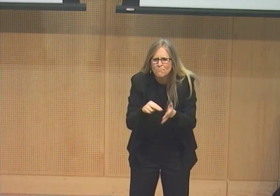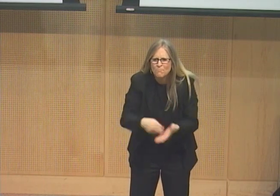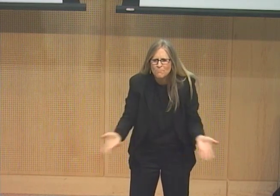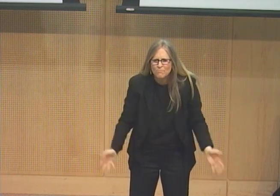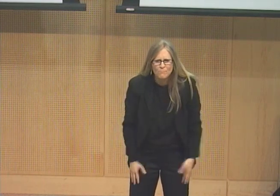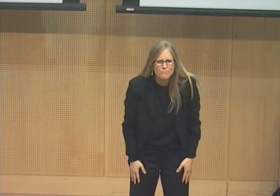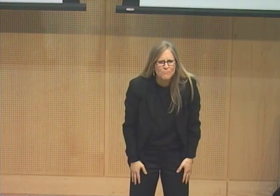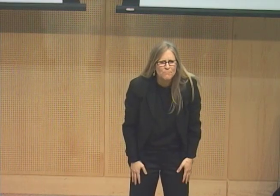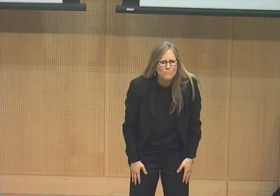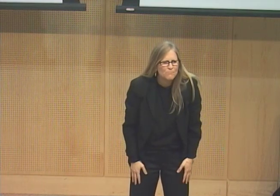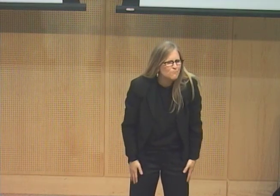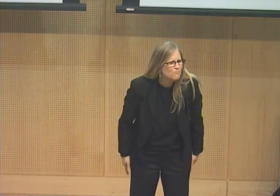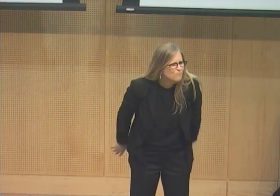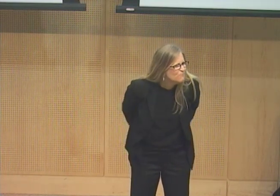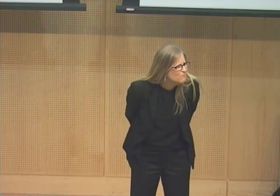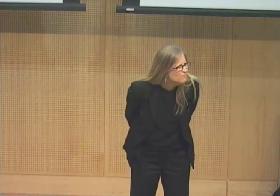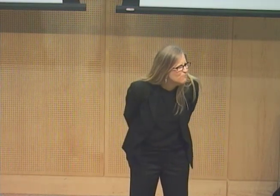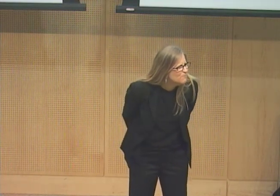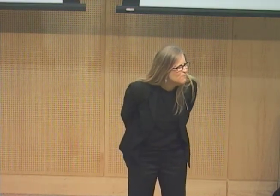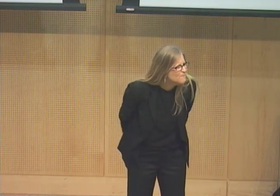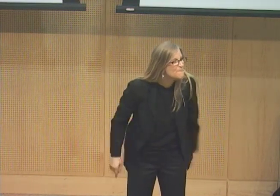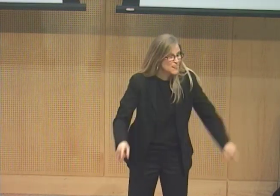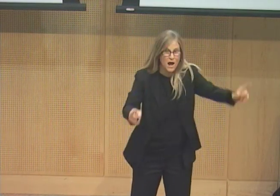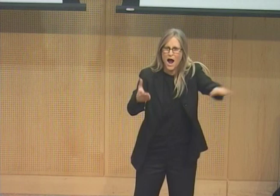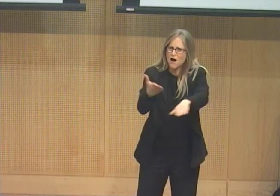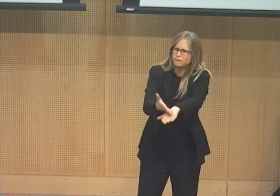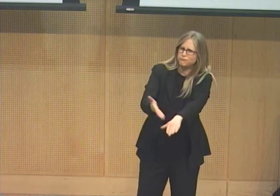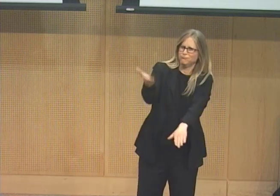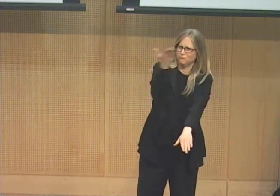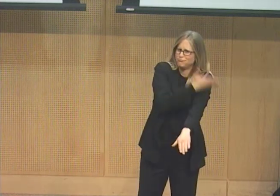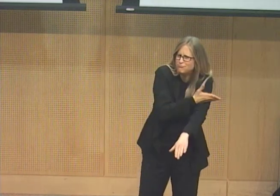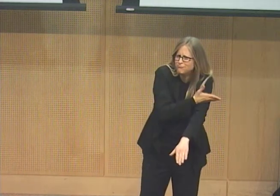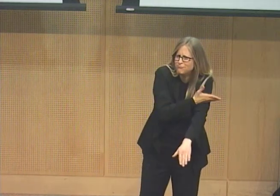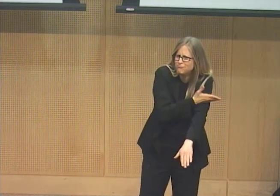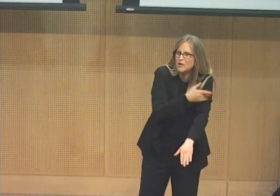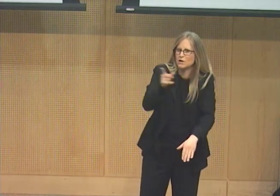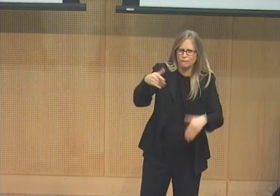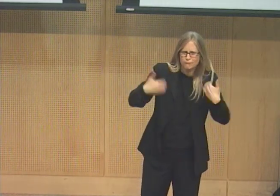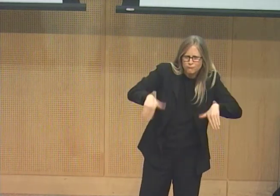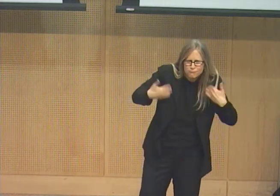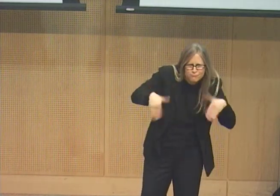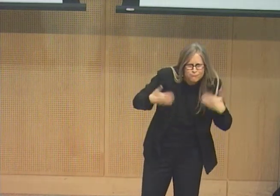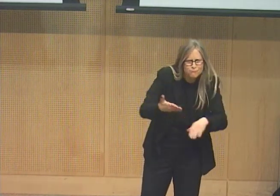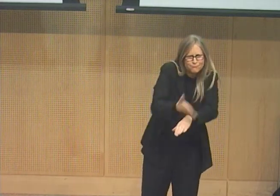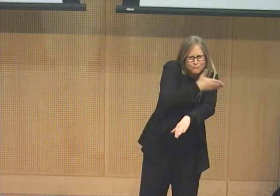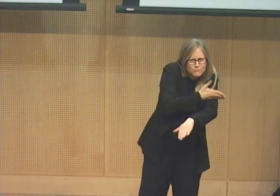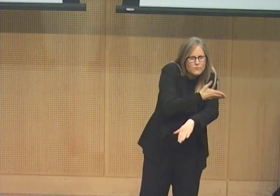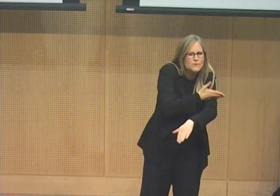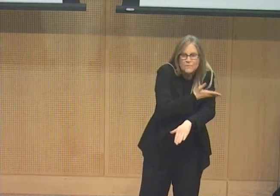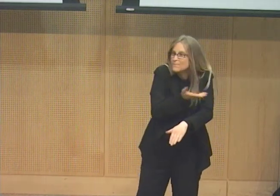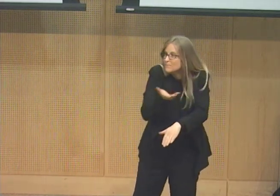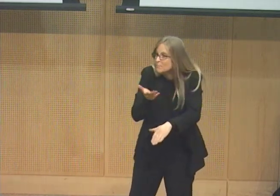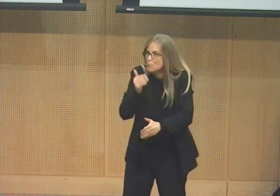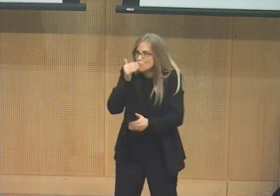What does that phrase mean to you? It means a vast improvement, right, very impressive.